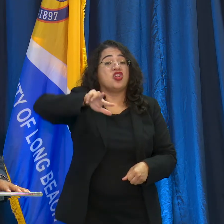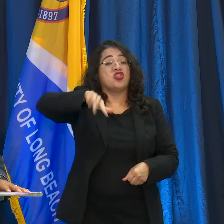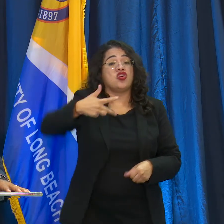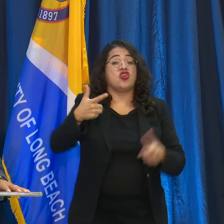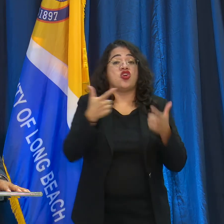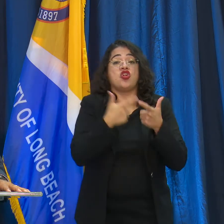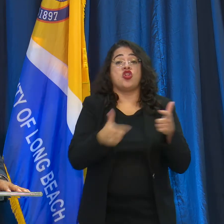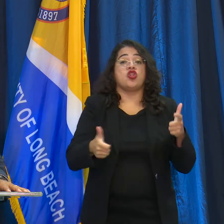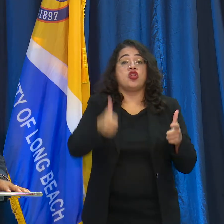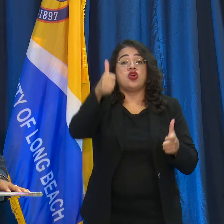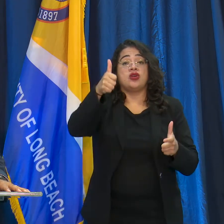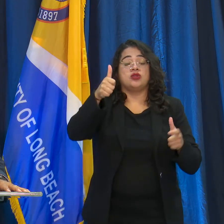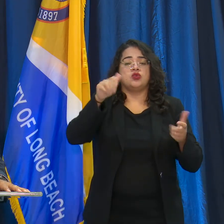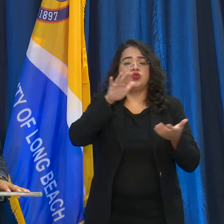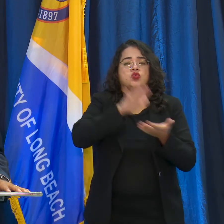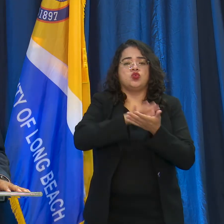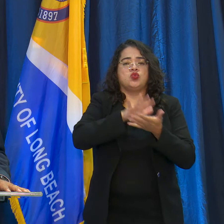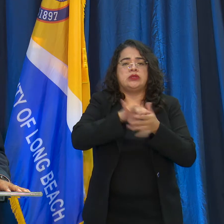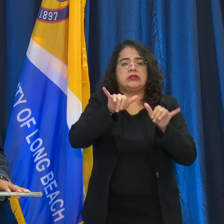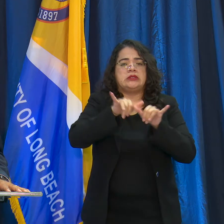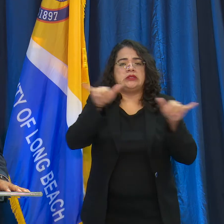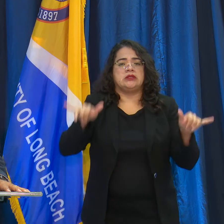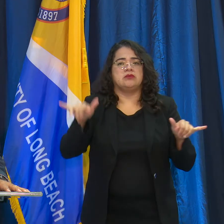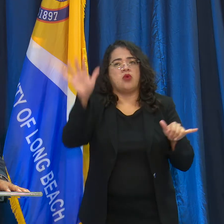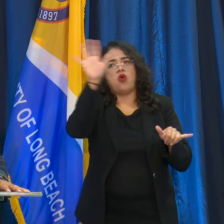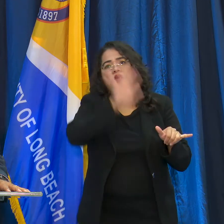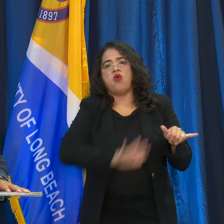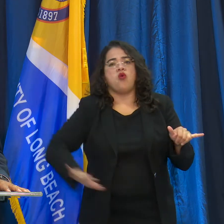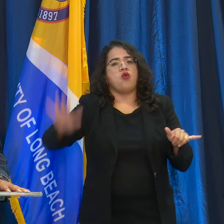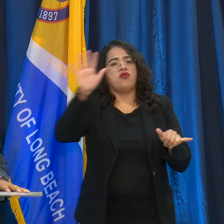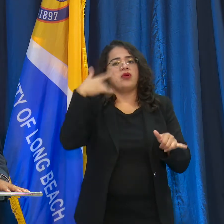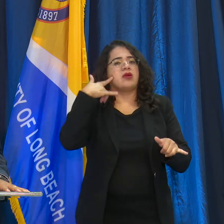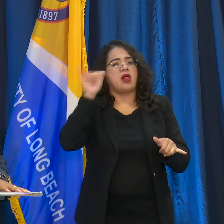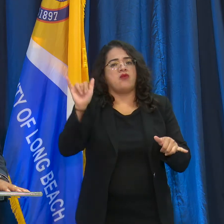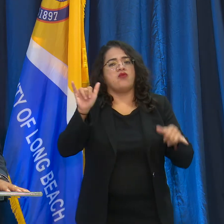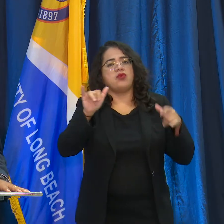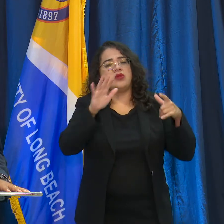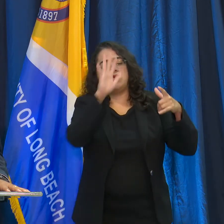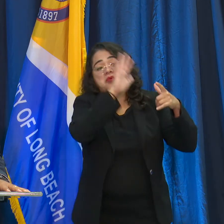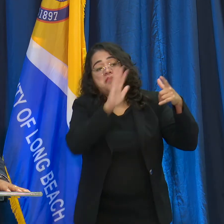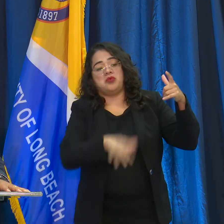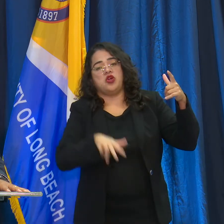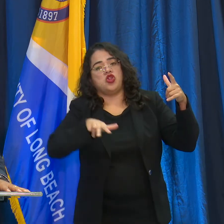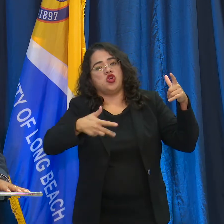in California. We fully support the incoming superintendent Dr. Baker,